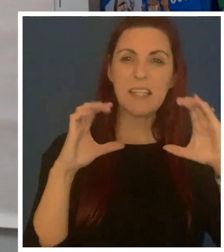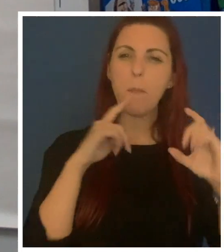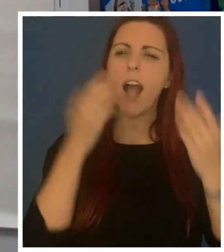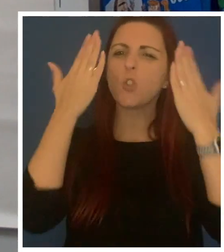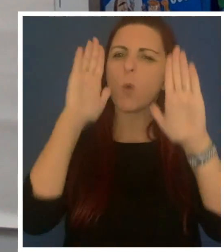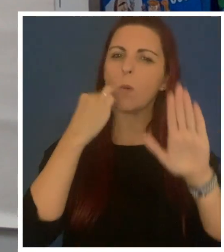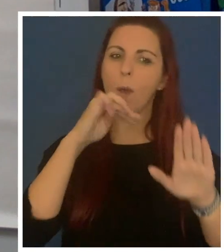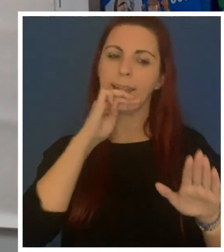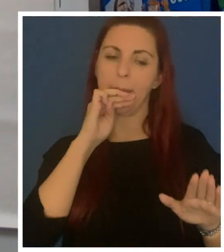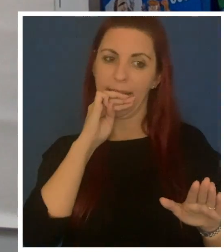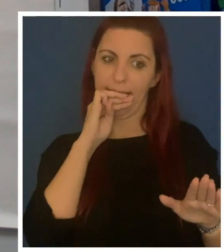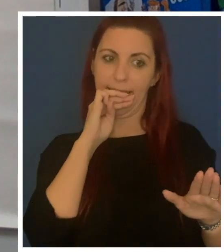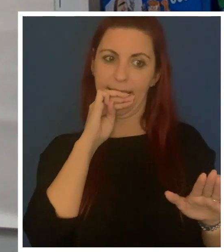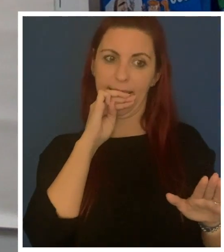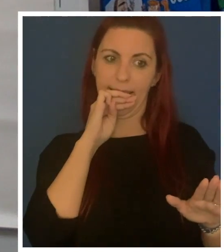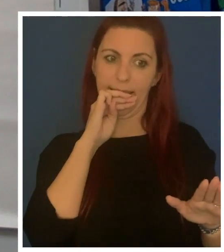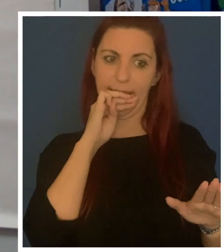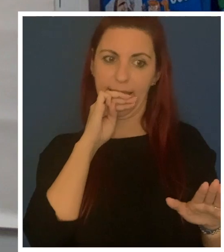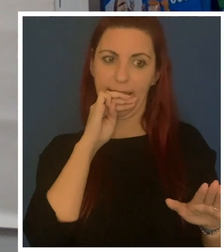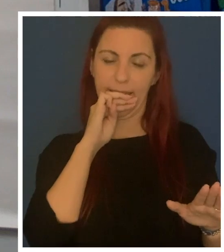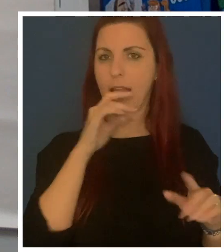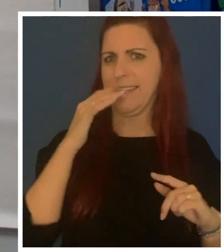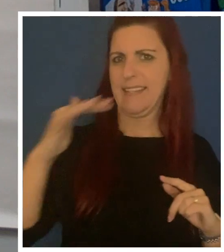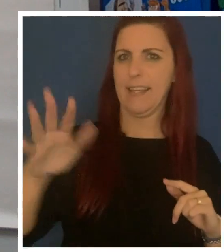It's like a letter C, not like the waves in the sea that would be crazy, but I'm